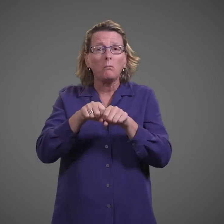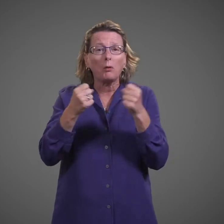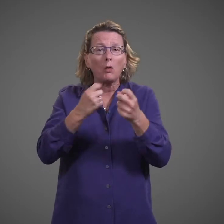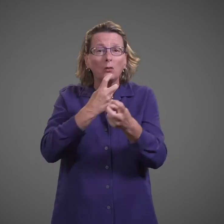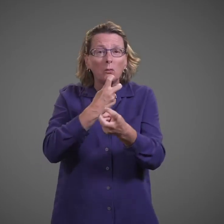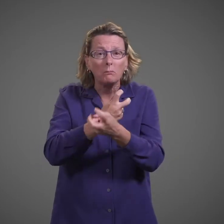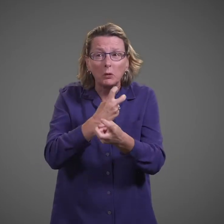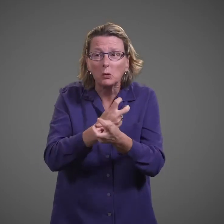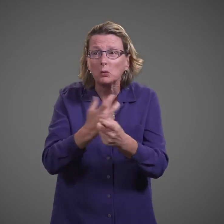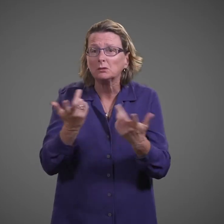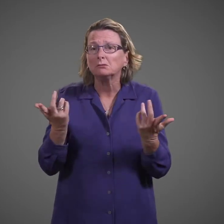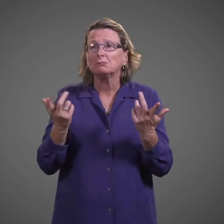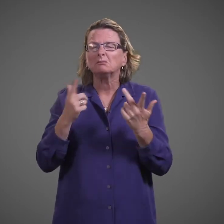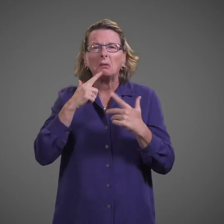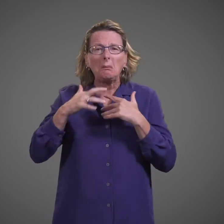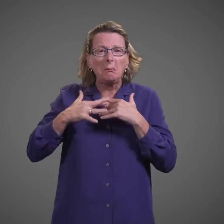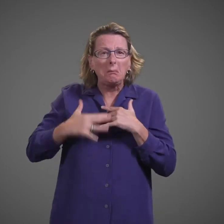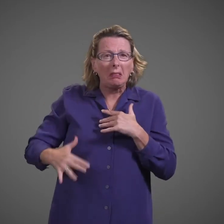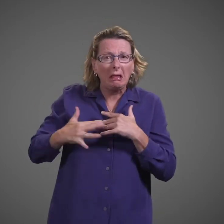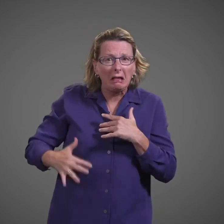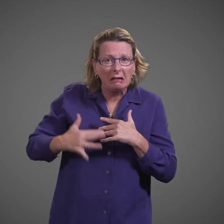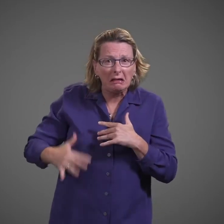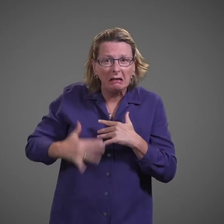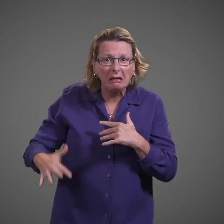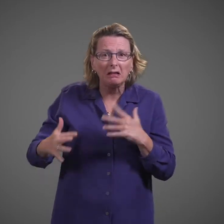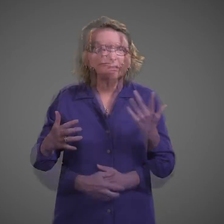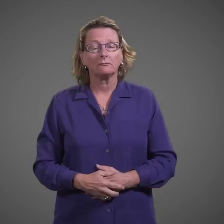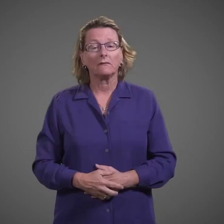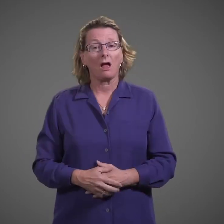broken bones, and blood loss.